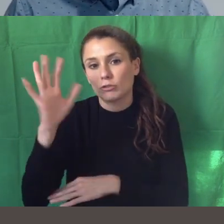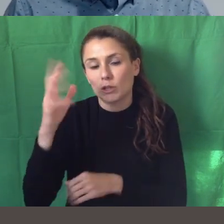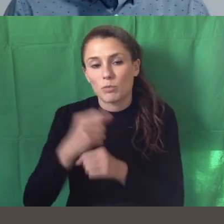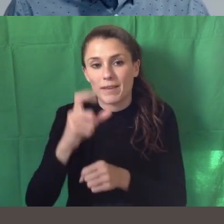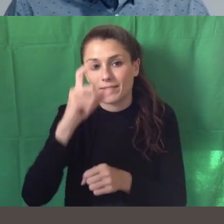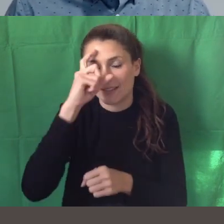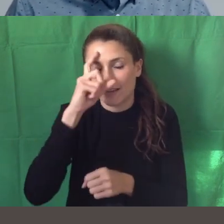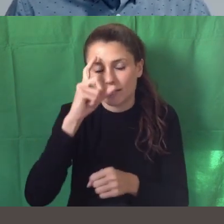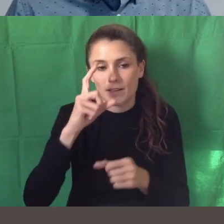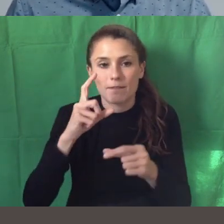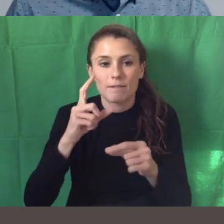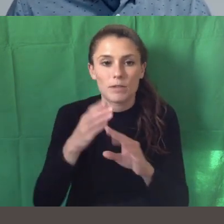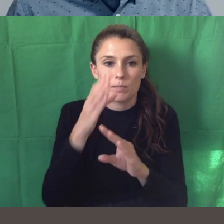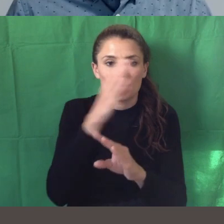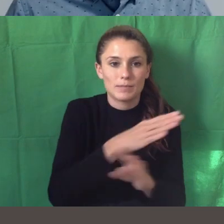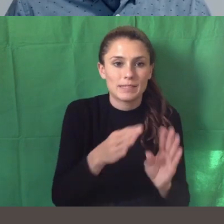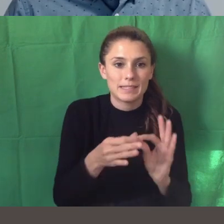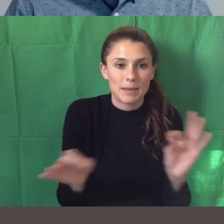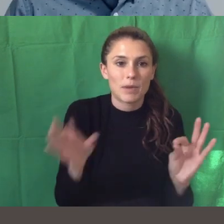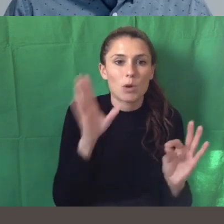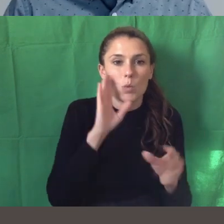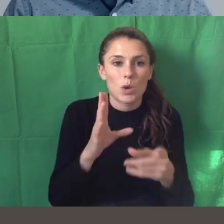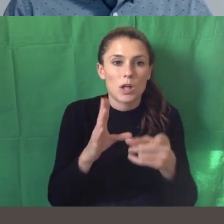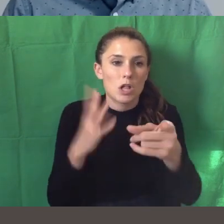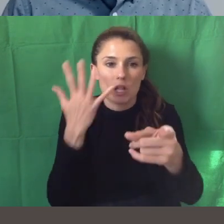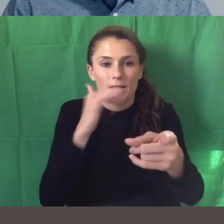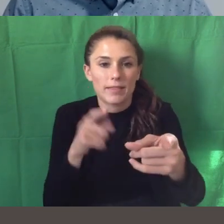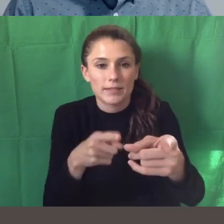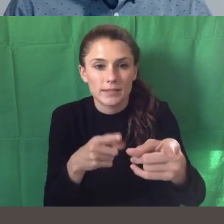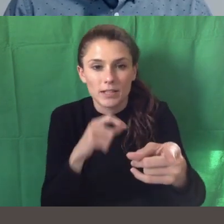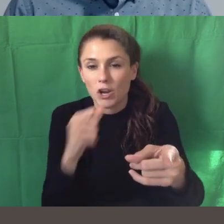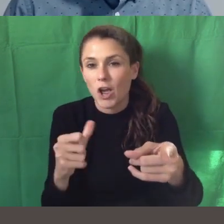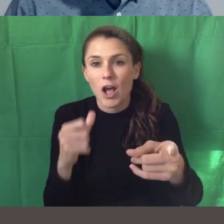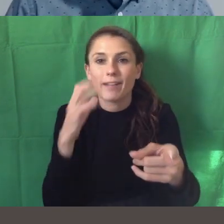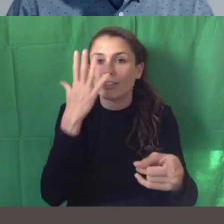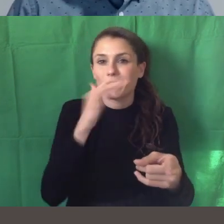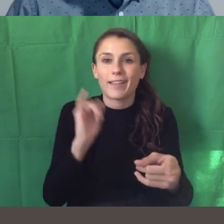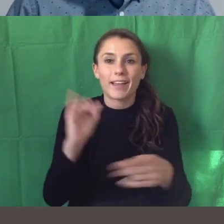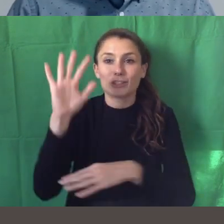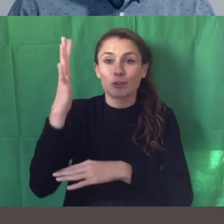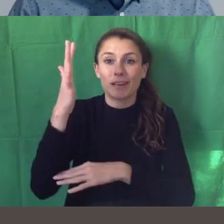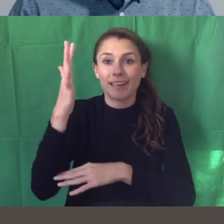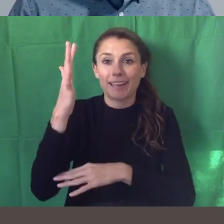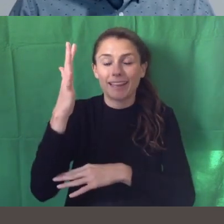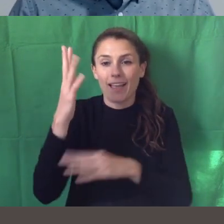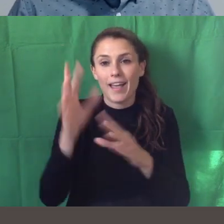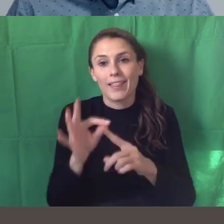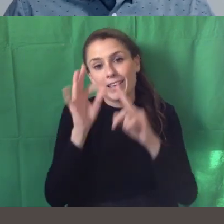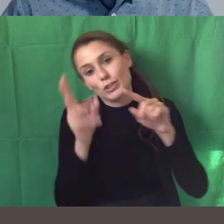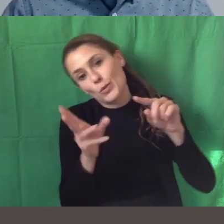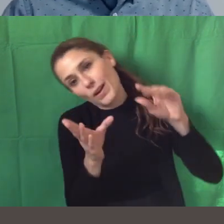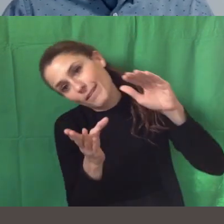it will spit out something pretty similar to this, which doesn't quite look like a tree at first unless you turn your head to the side.